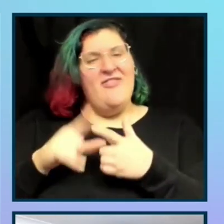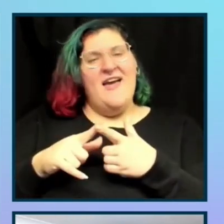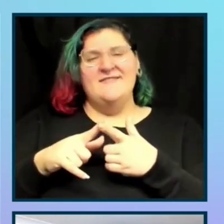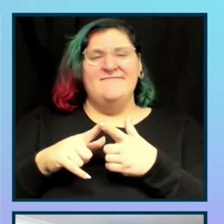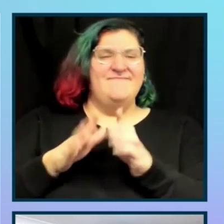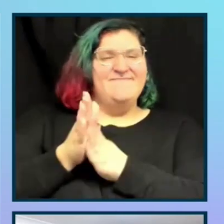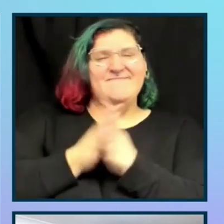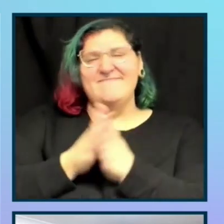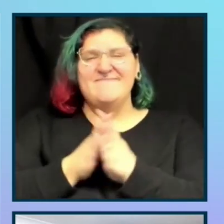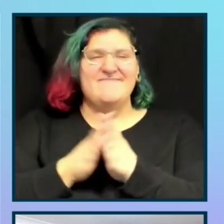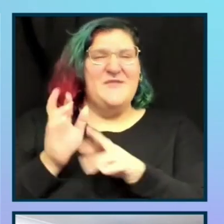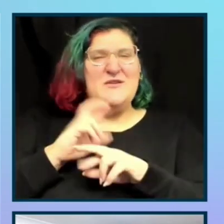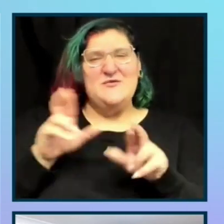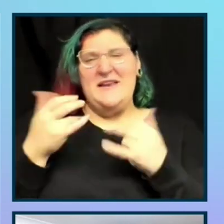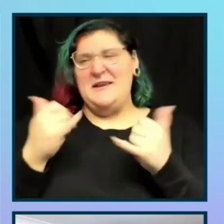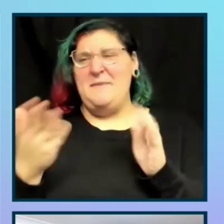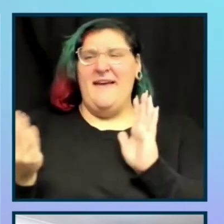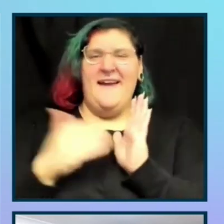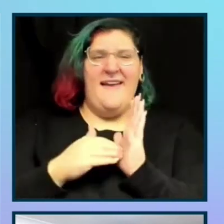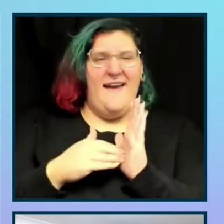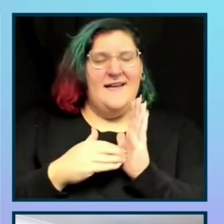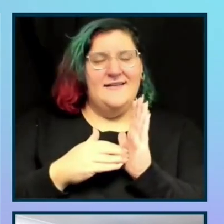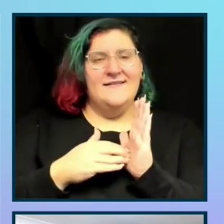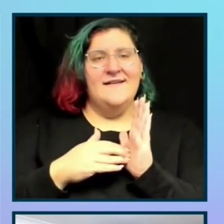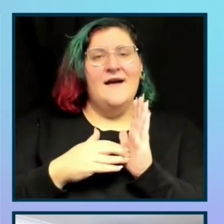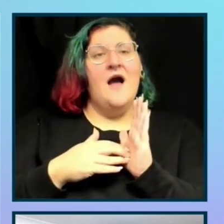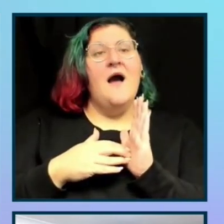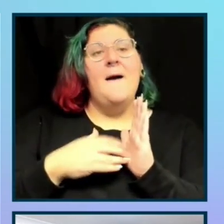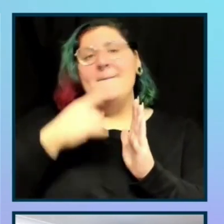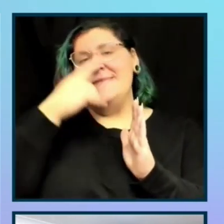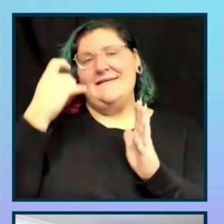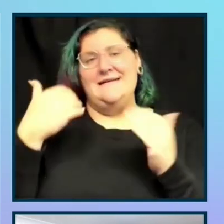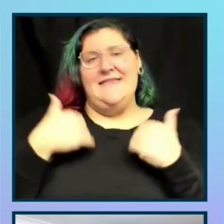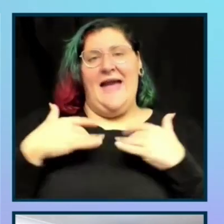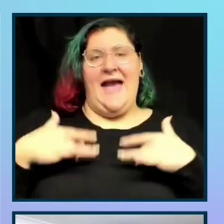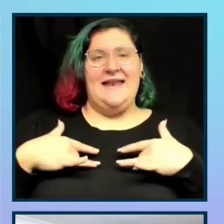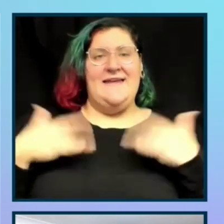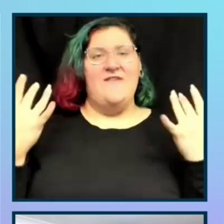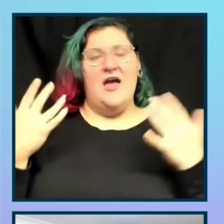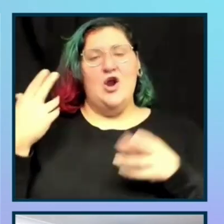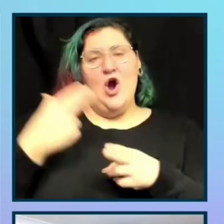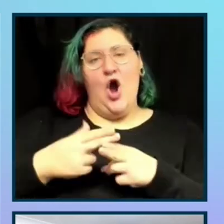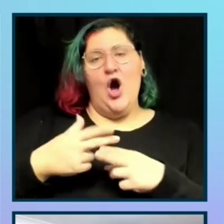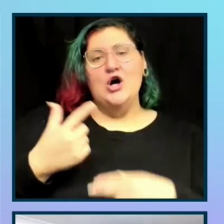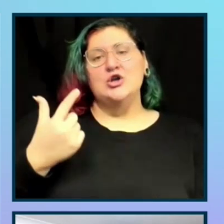of what they call a golden glory weekend. And the golden glory weekend is essentially where